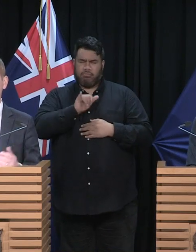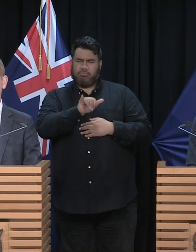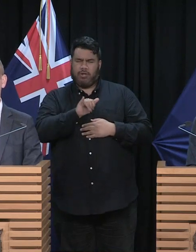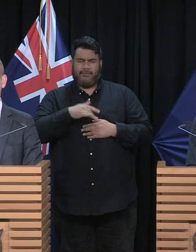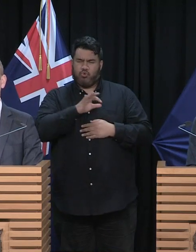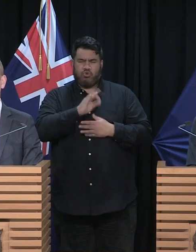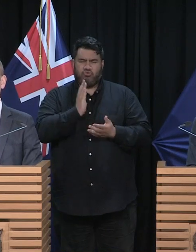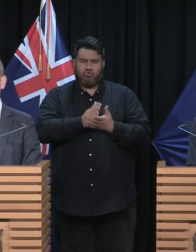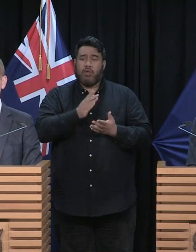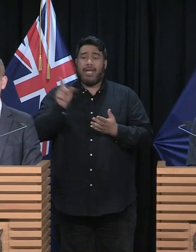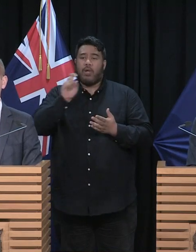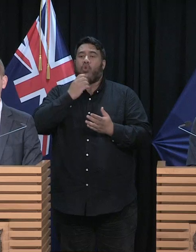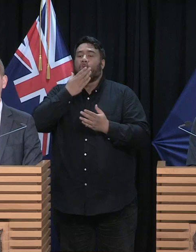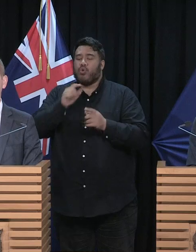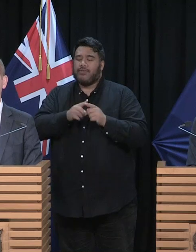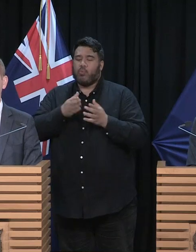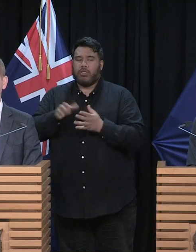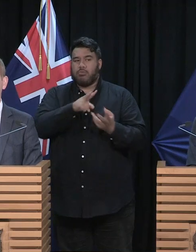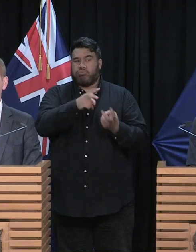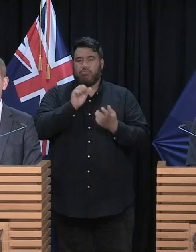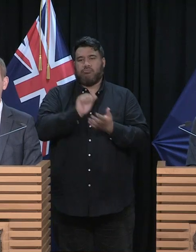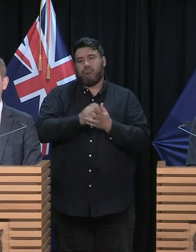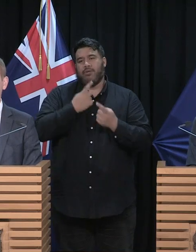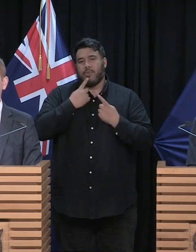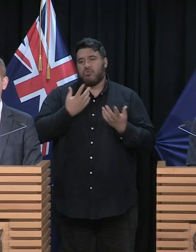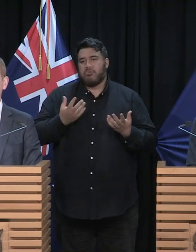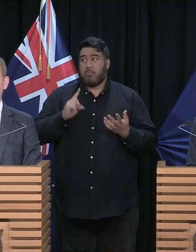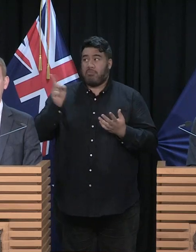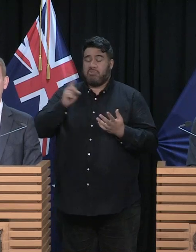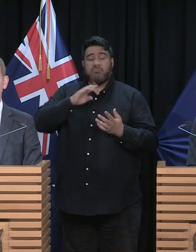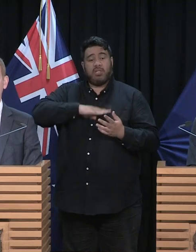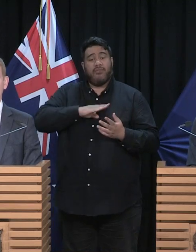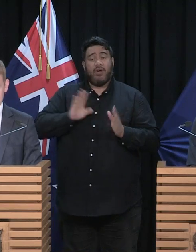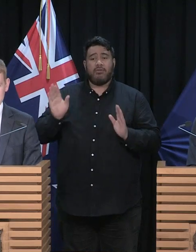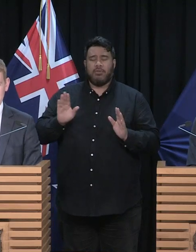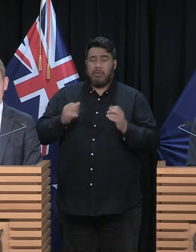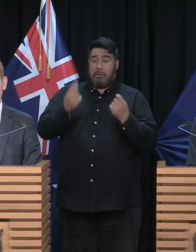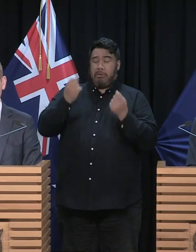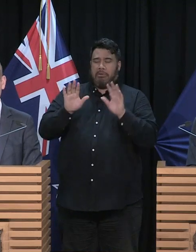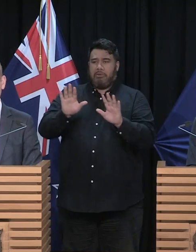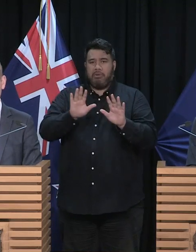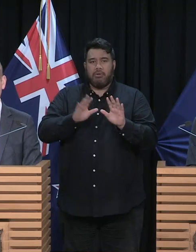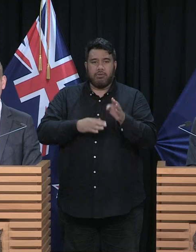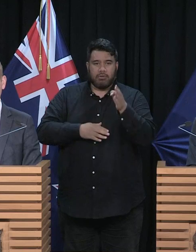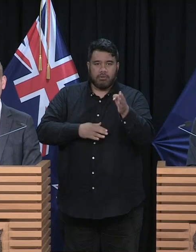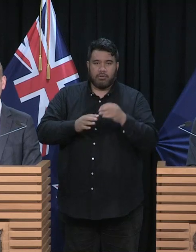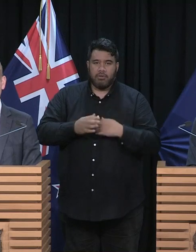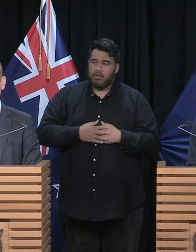finding. Of course, he did have other tools at his disposal. Had they not done so, and had he felt he needed to use those in order to get